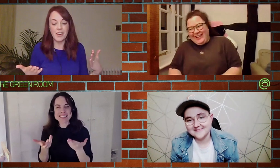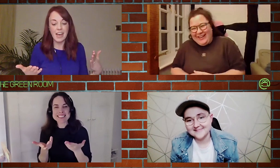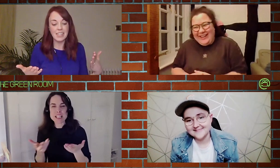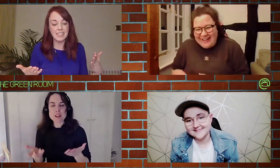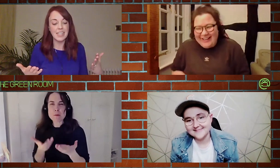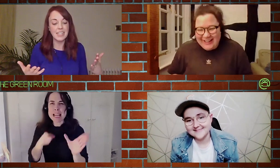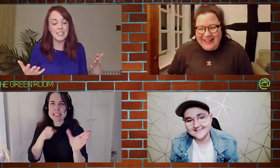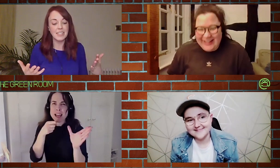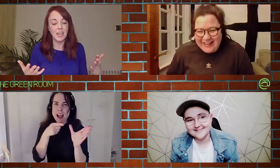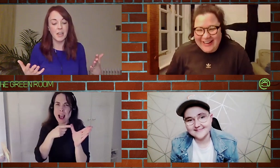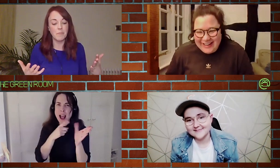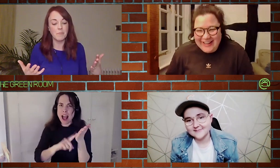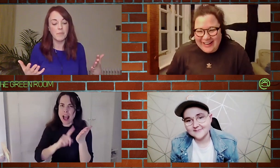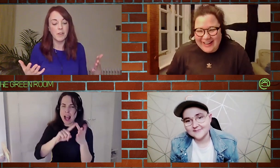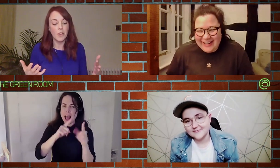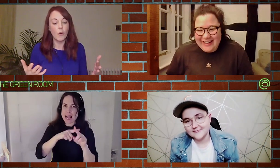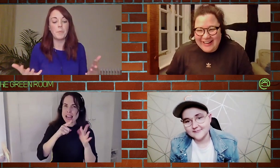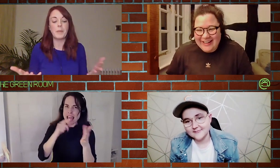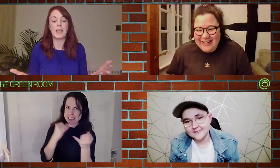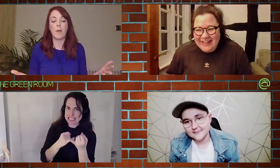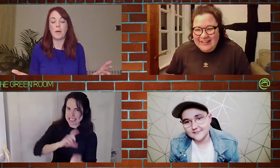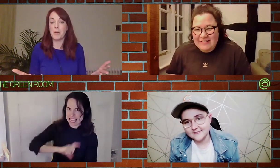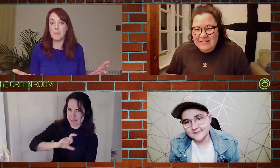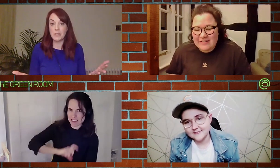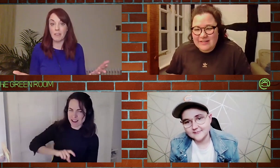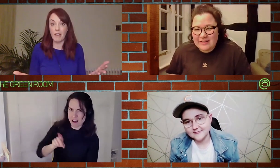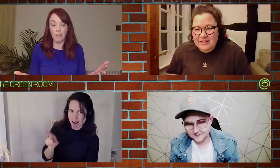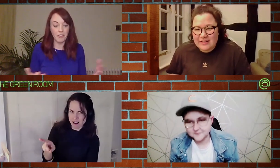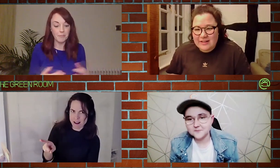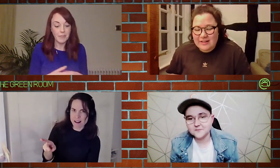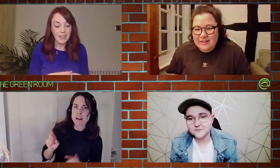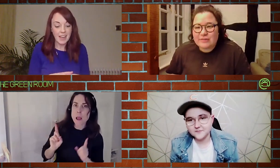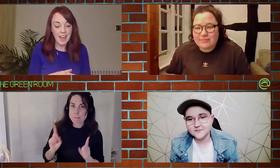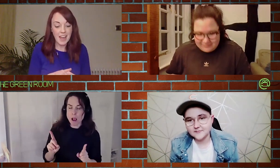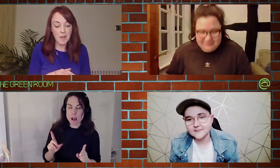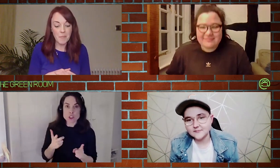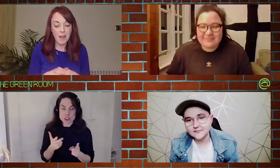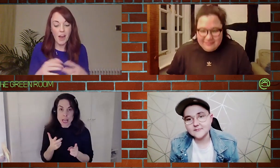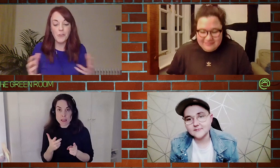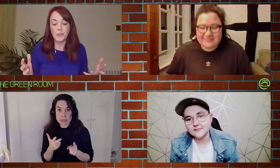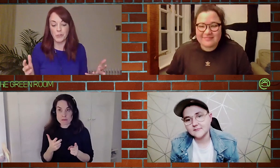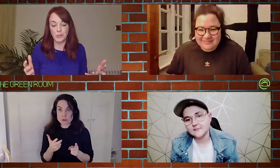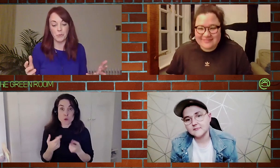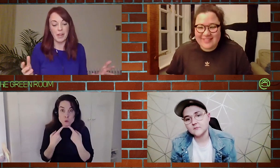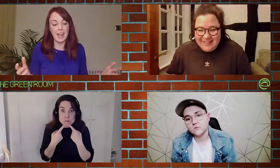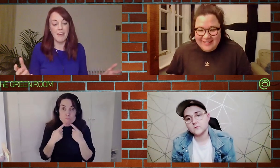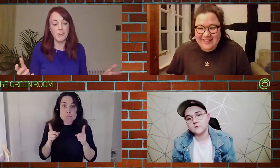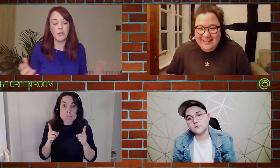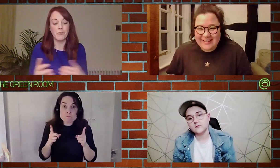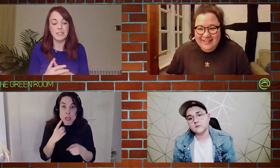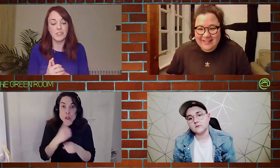had an easy time opening up about mental health. How could you. When every conversation